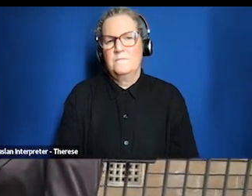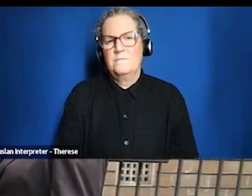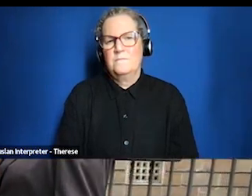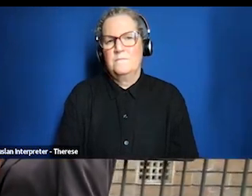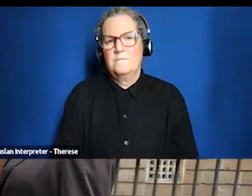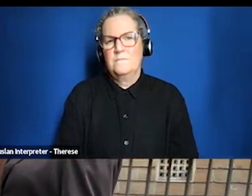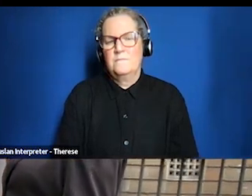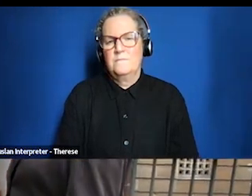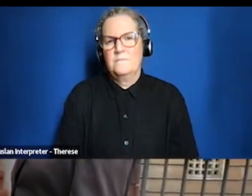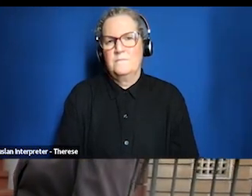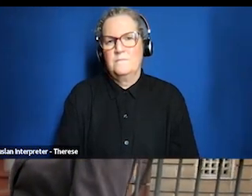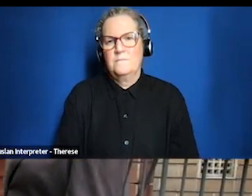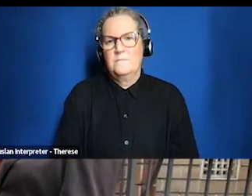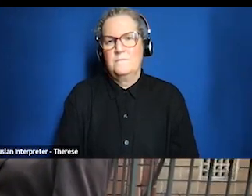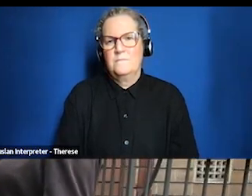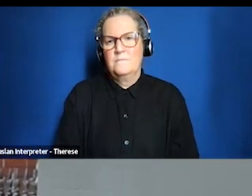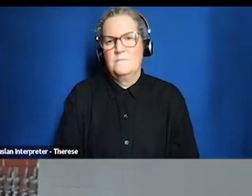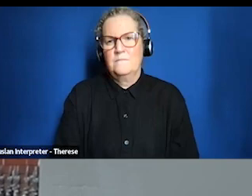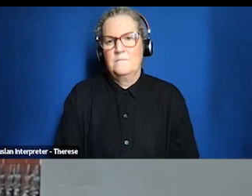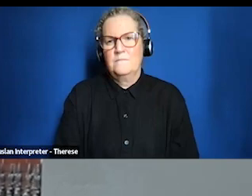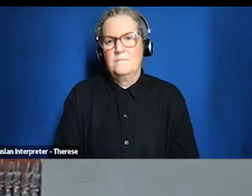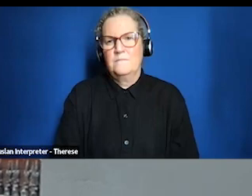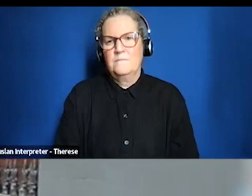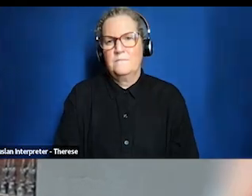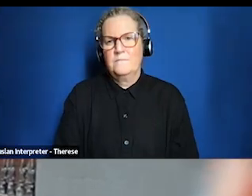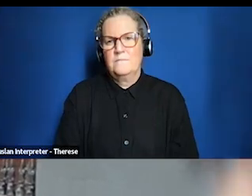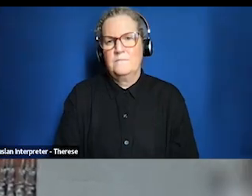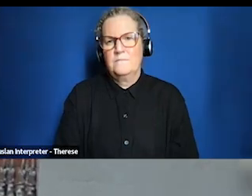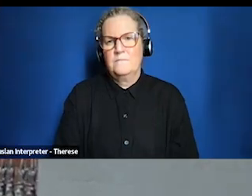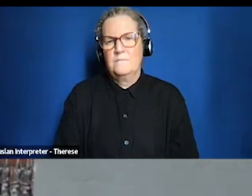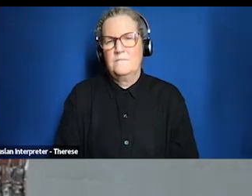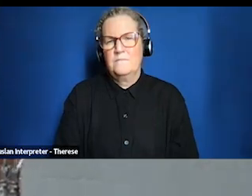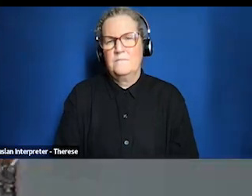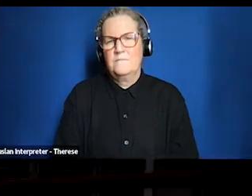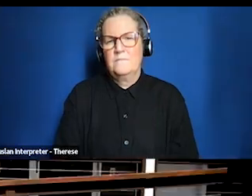Australia is very accessible, but it also has a very long way to go.